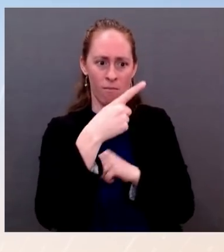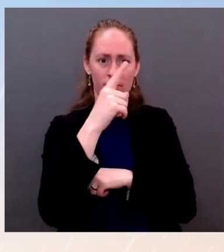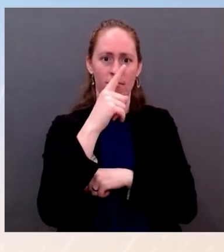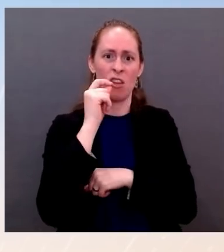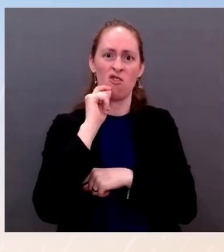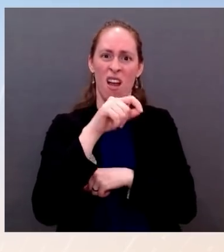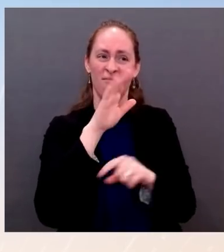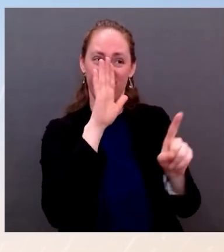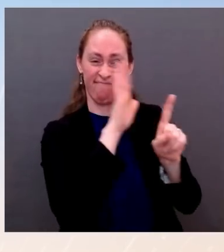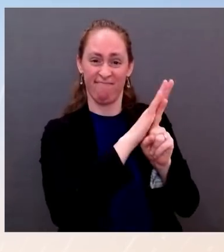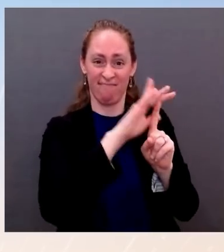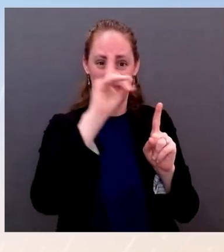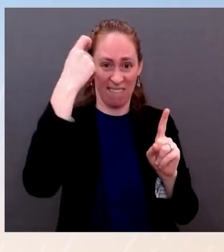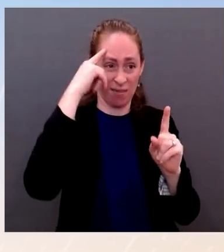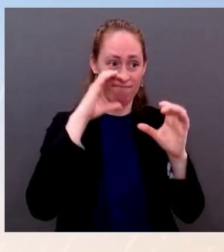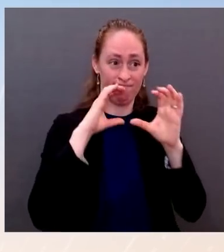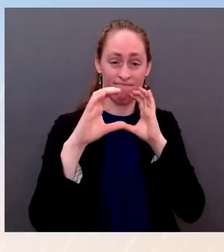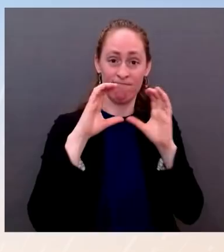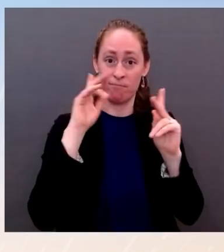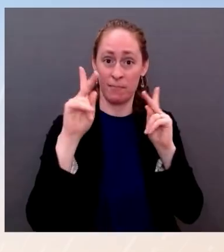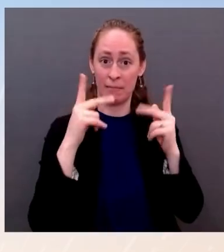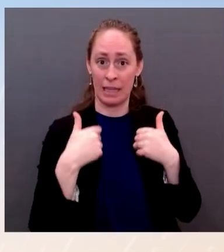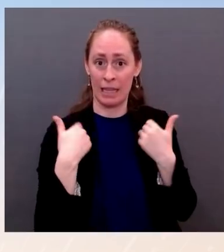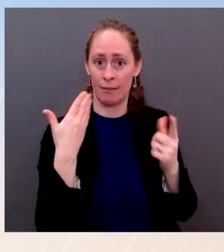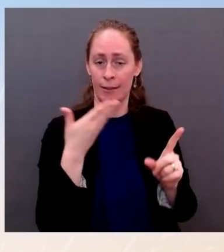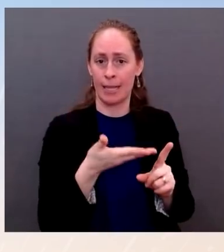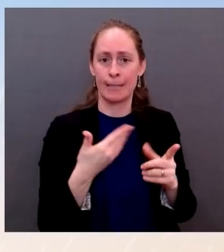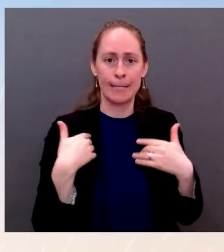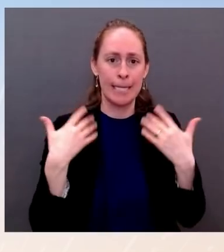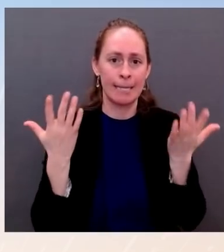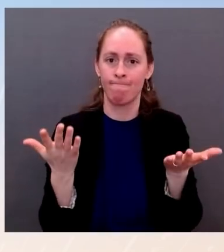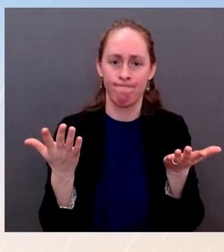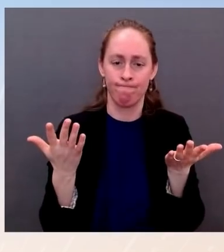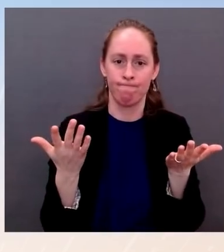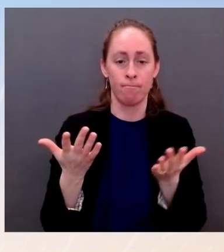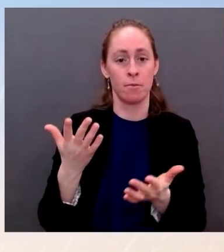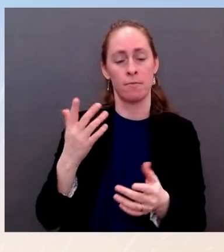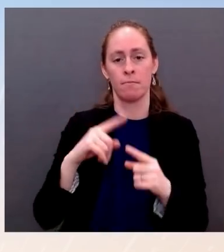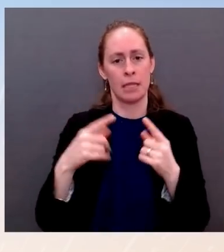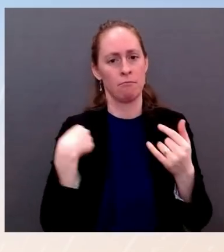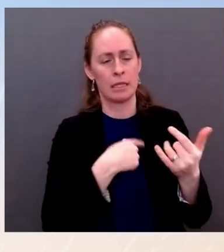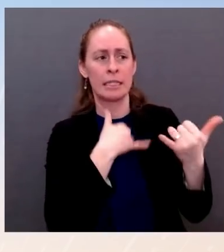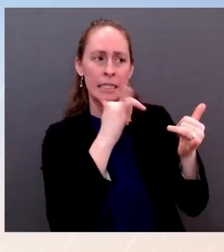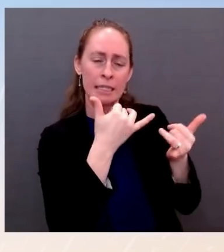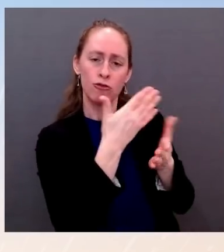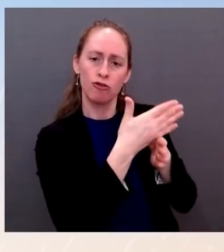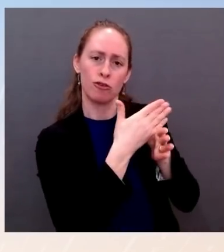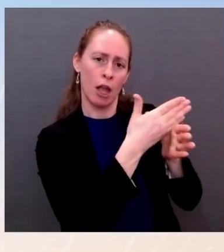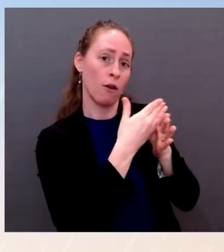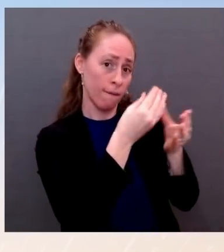And that has been the case at every point in this process. The Press: And is the State Department doing anything right now to help Americans get out of Ukraine,